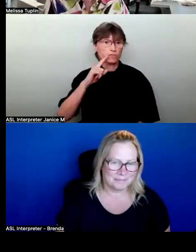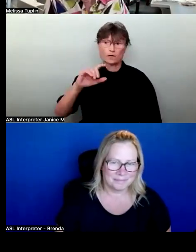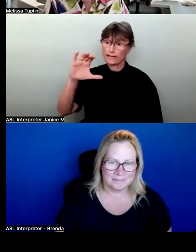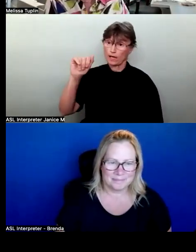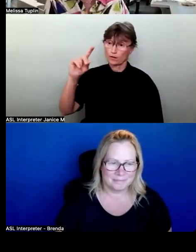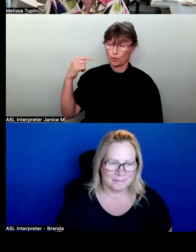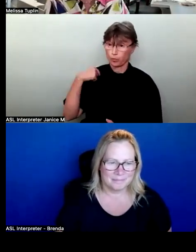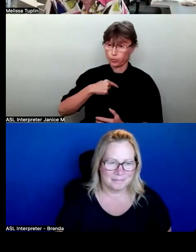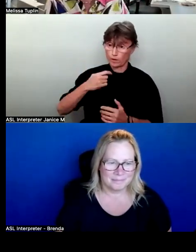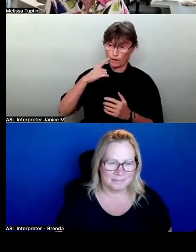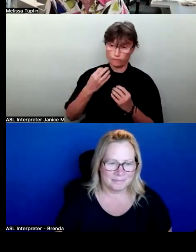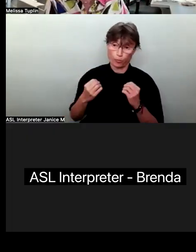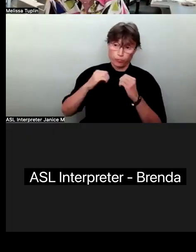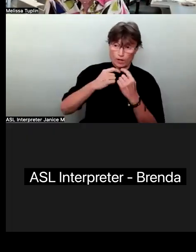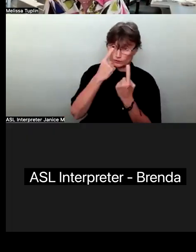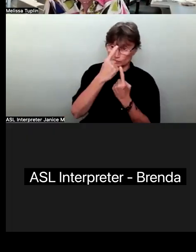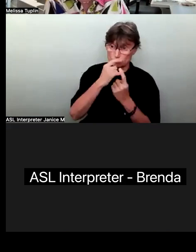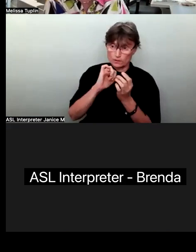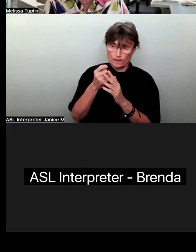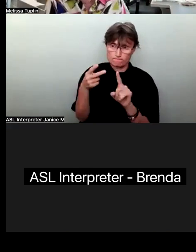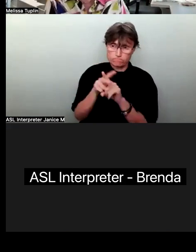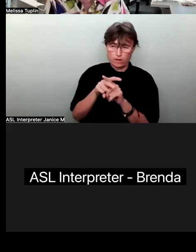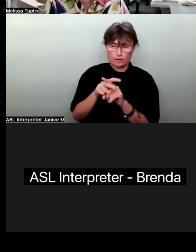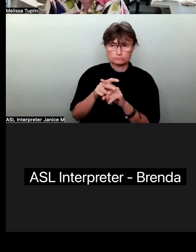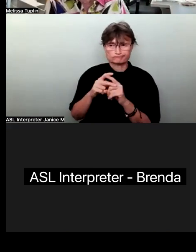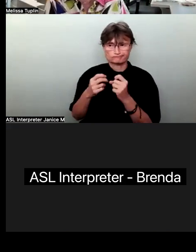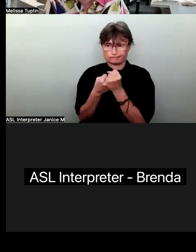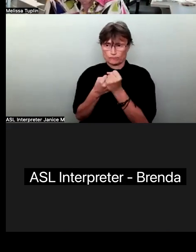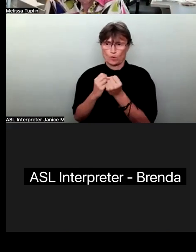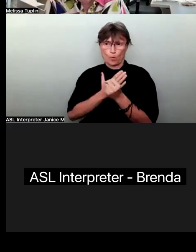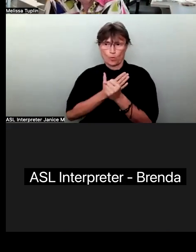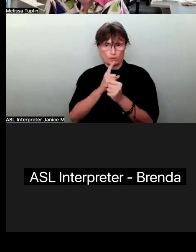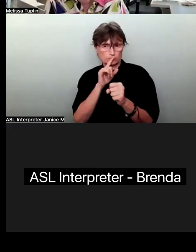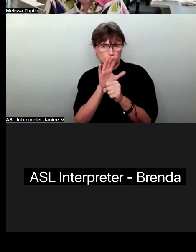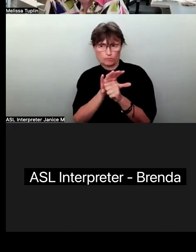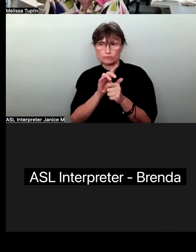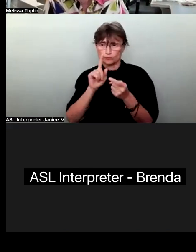that directly relate to our Commitment to Equity on behalf of the City of Calgary.